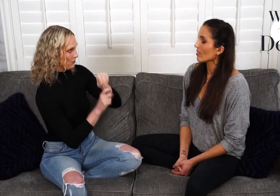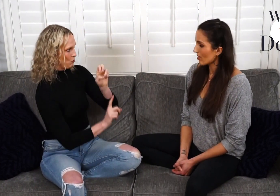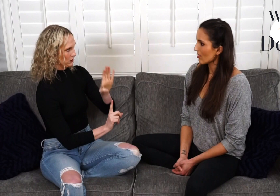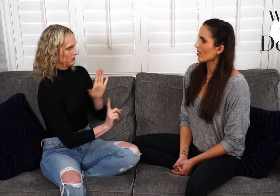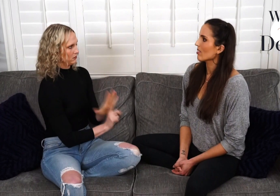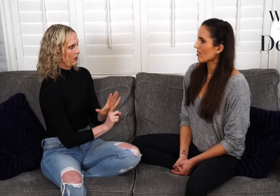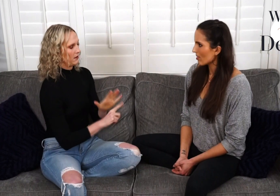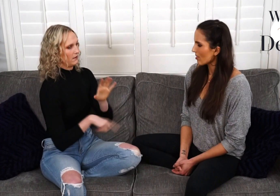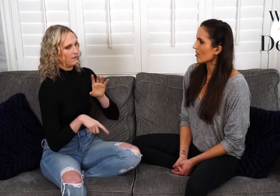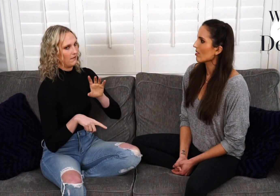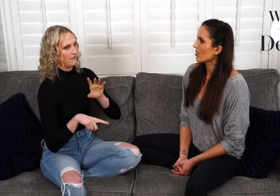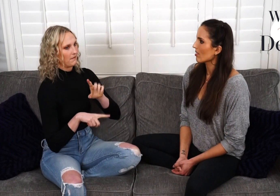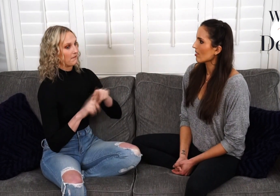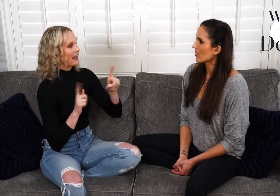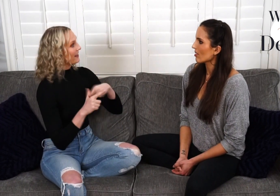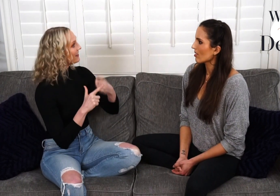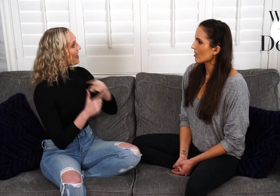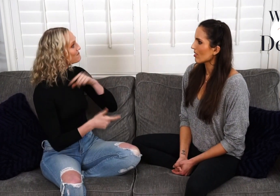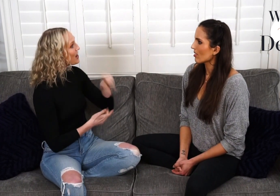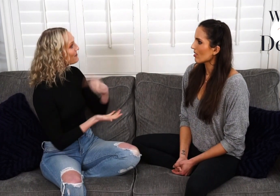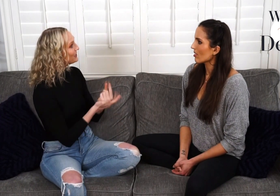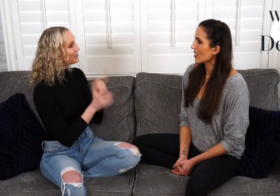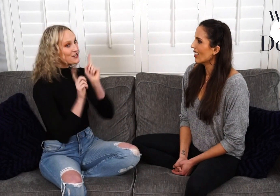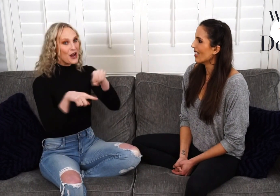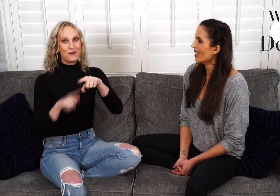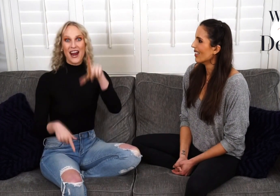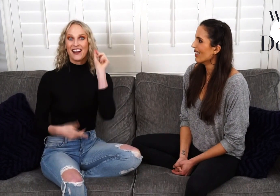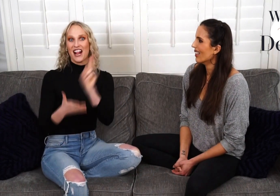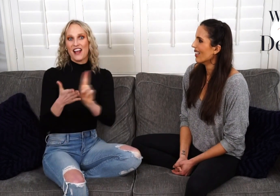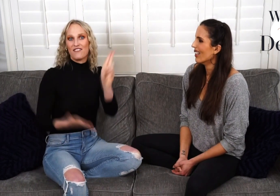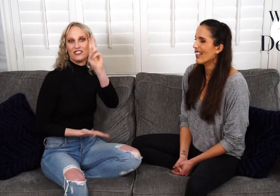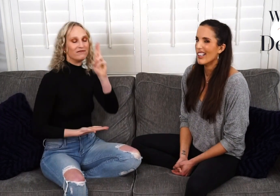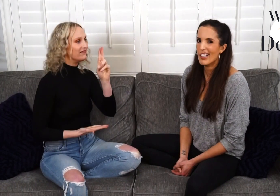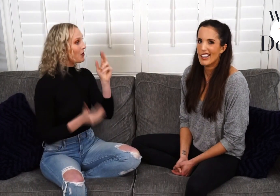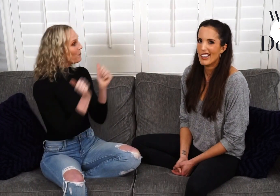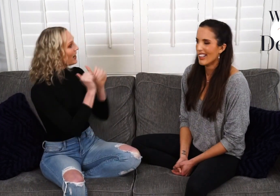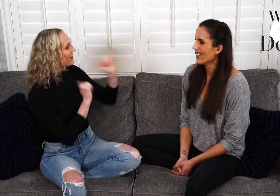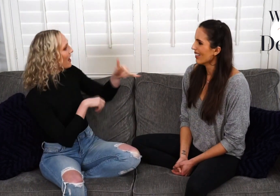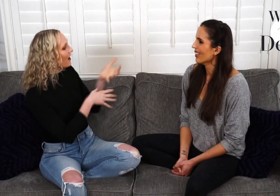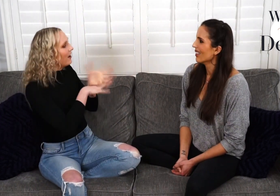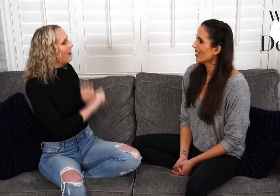community in Nebraska, but then I graduated and I went to Gallaudet University and I had that